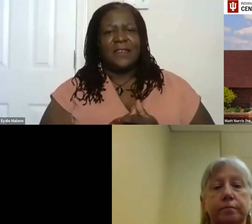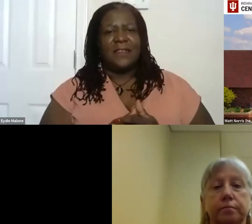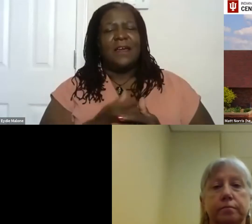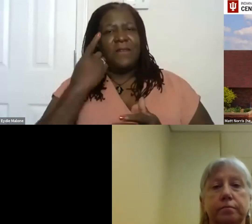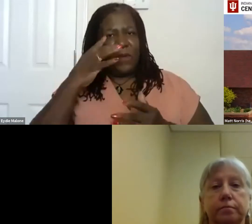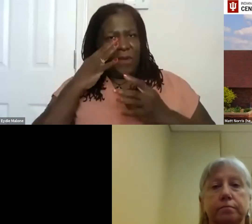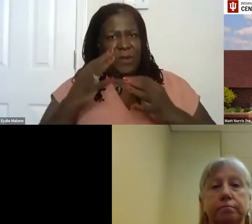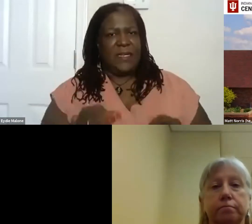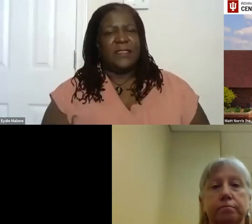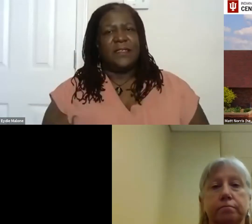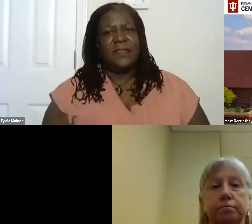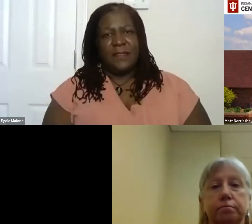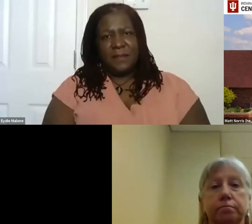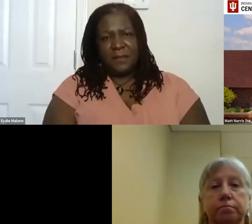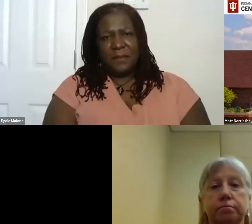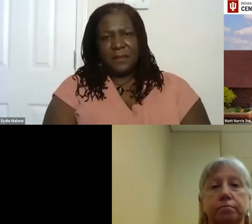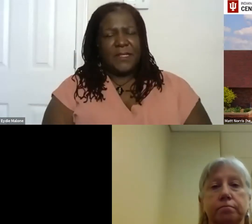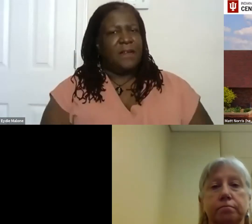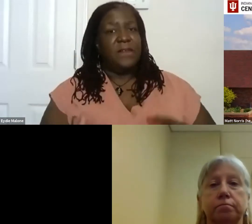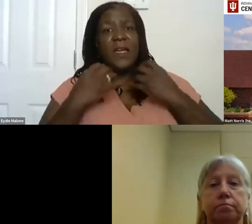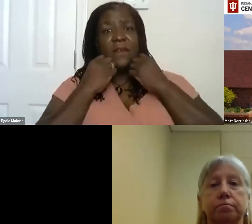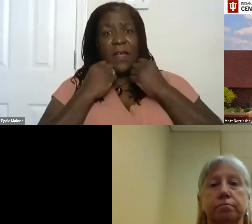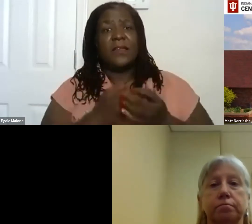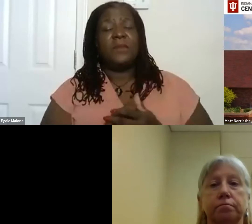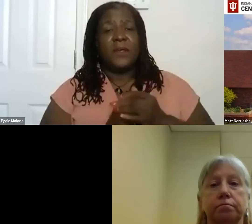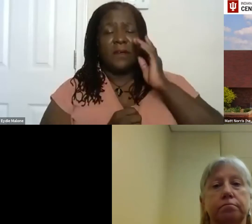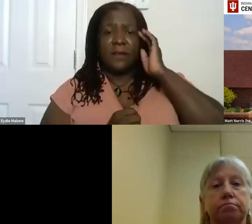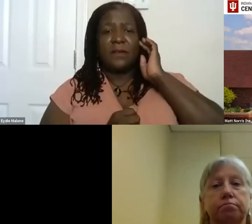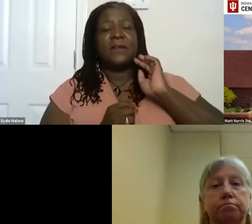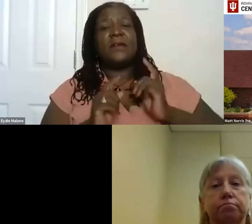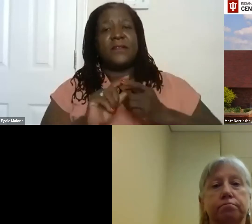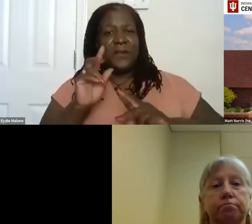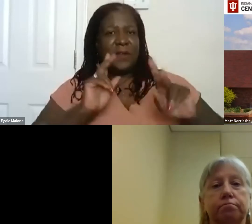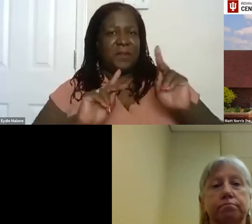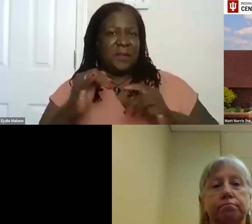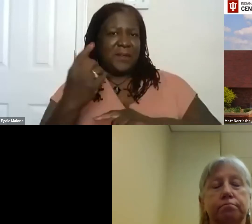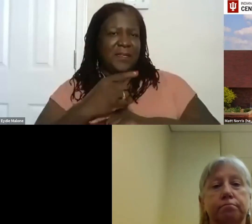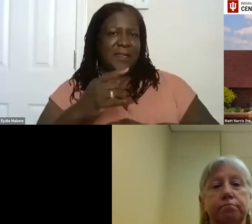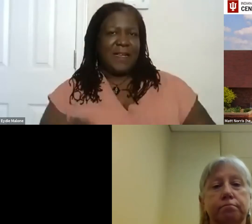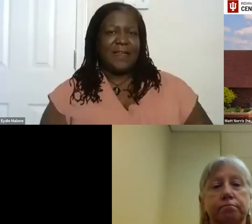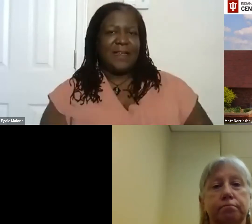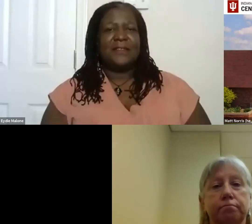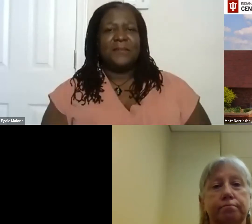I think that will be very valuable to people viewing today and viewing the archive.